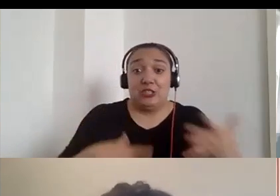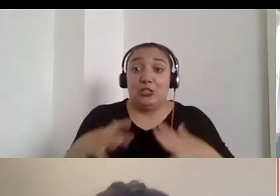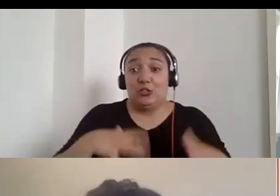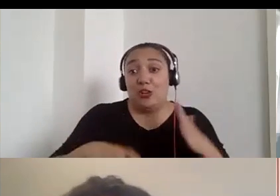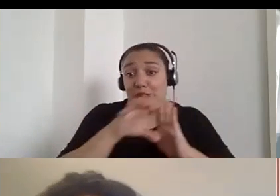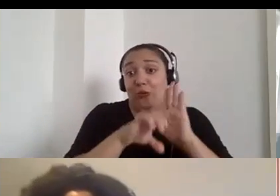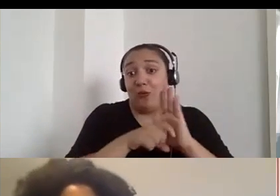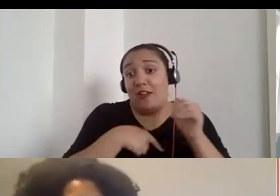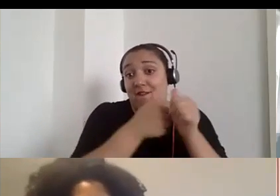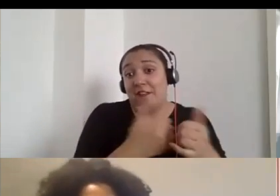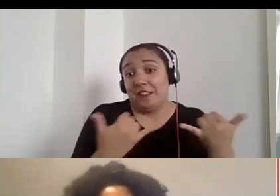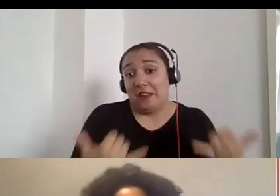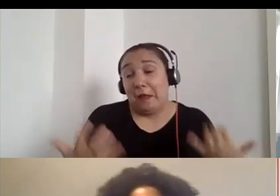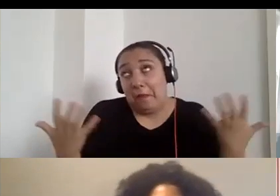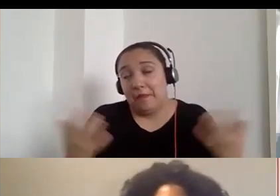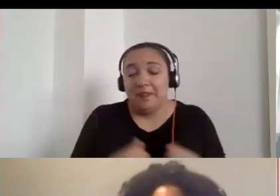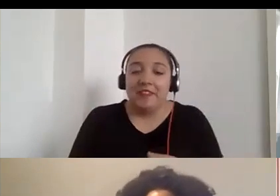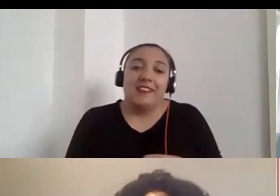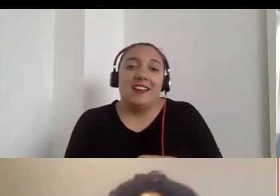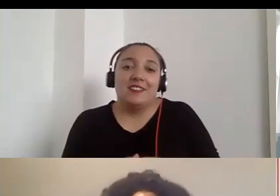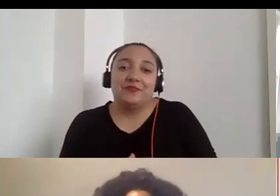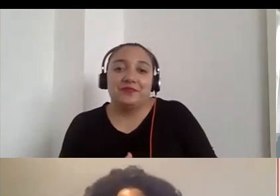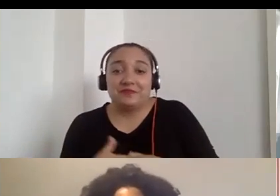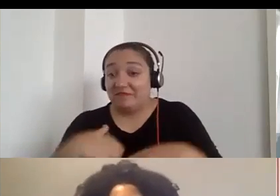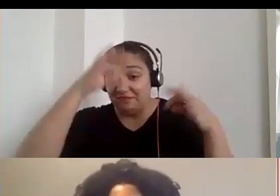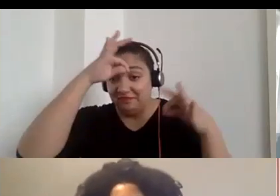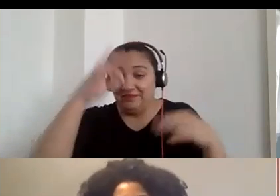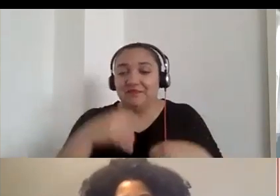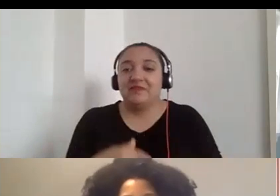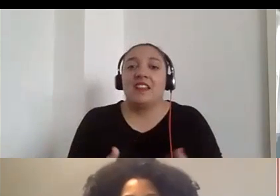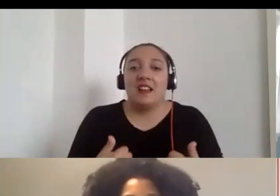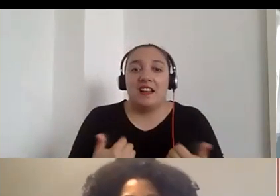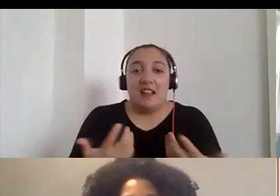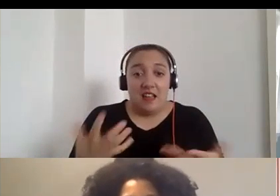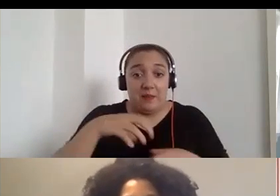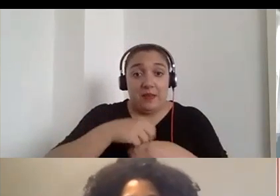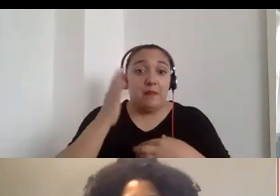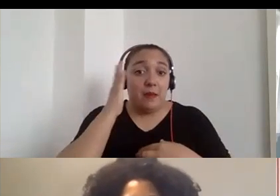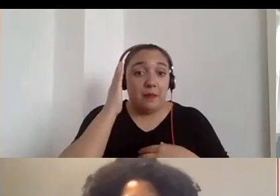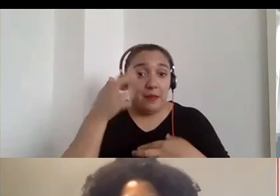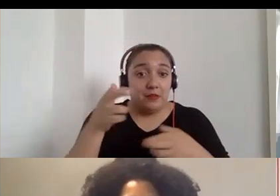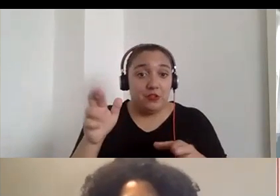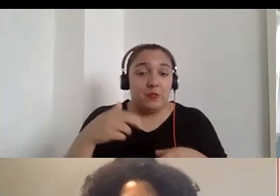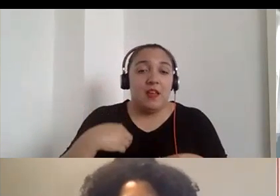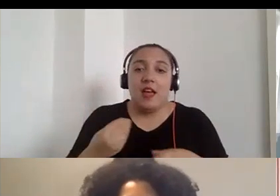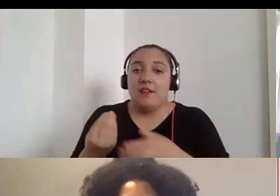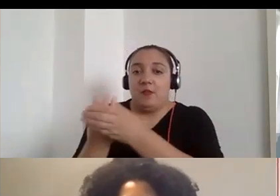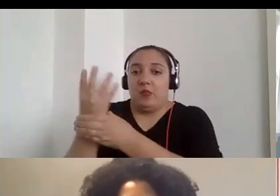I am in my bedroom and there is a plant to my right side and a gray